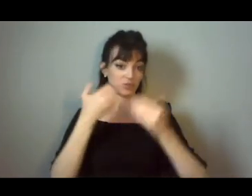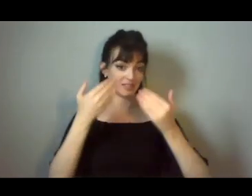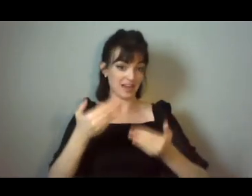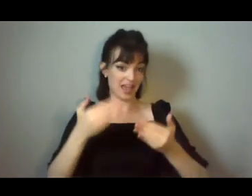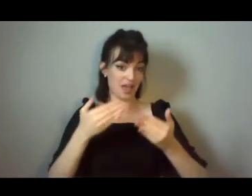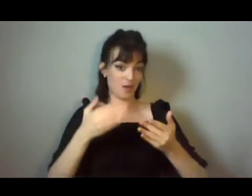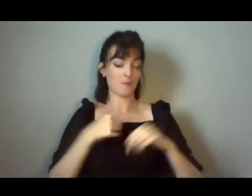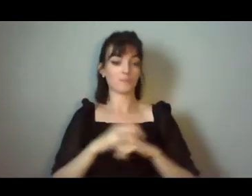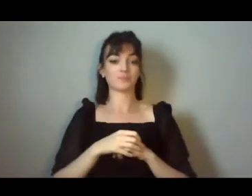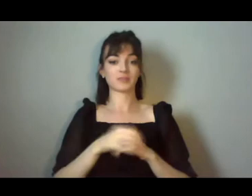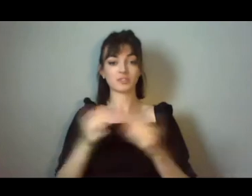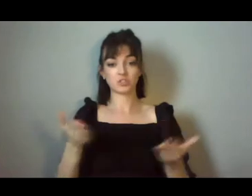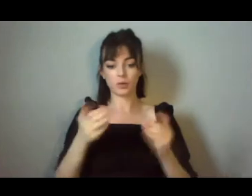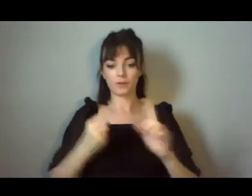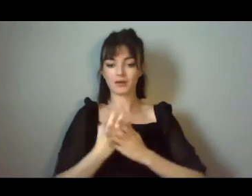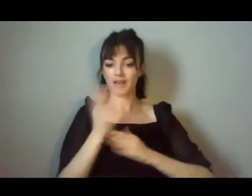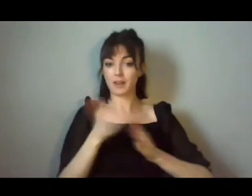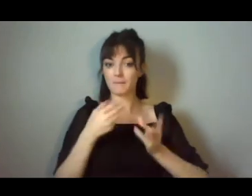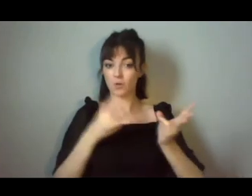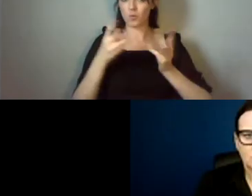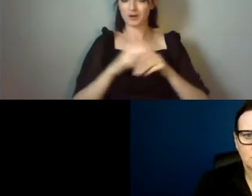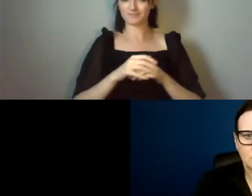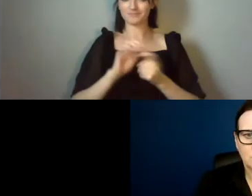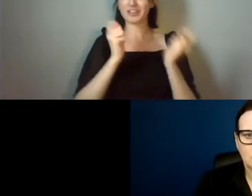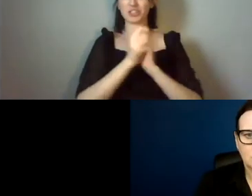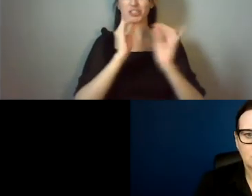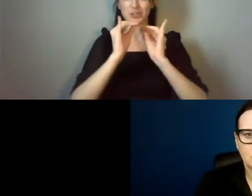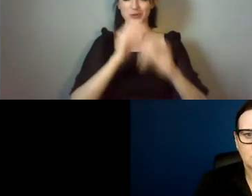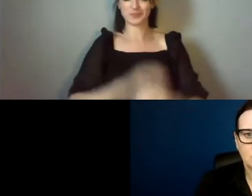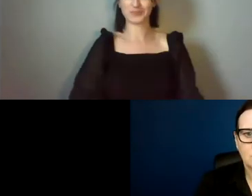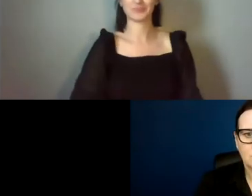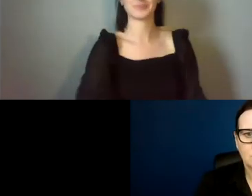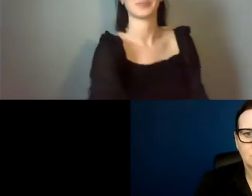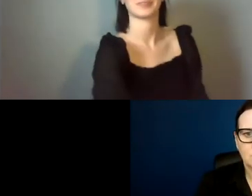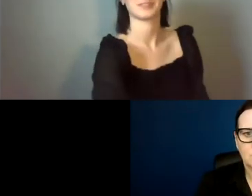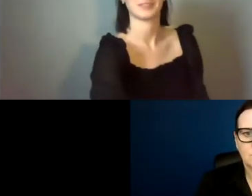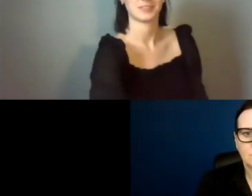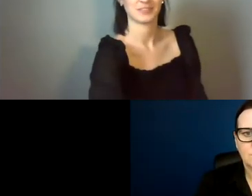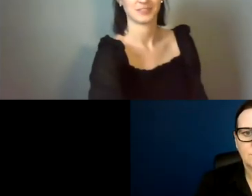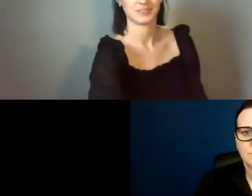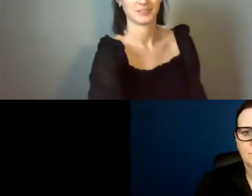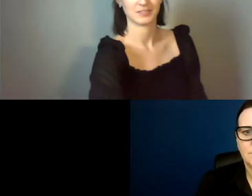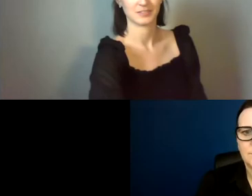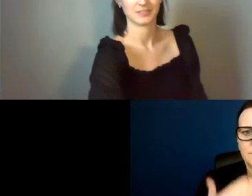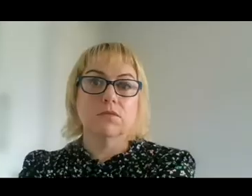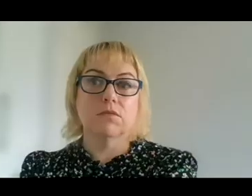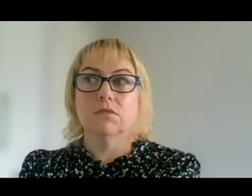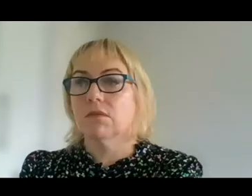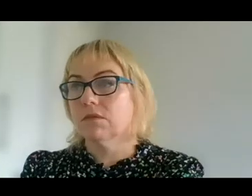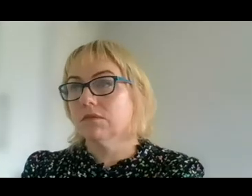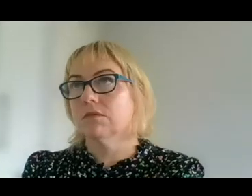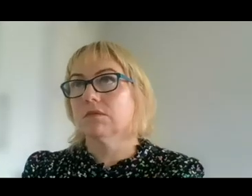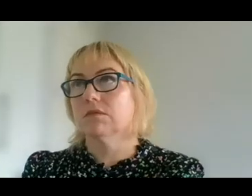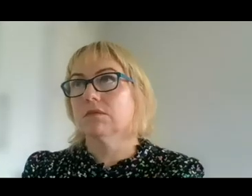how we further develop our work in that regard. >>: I will ask Gary now, preparedness for the